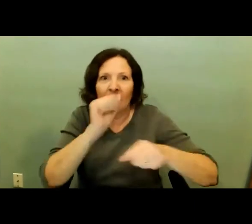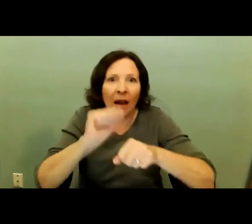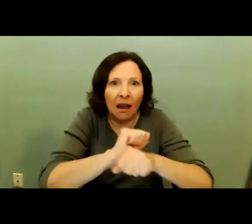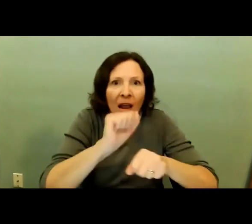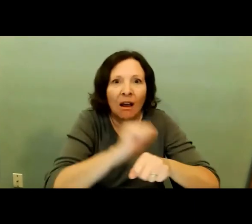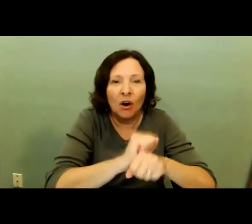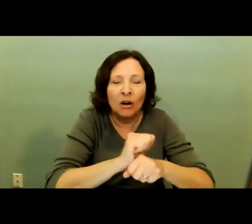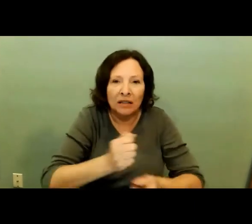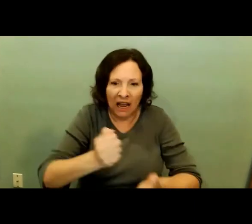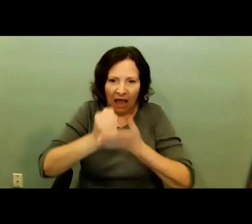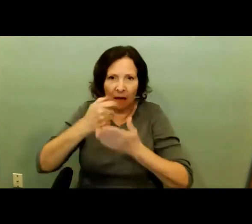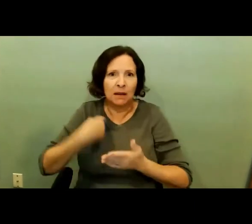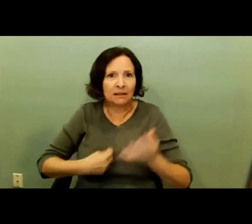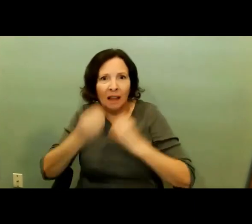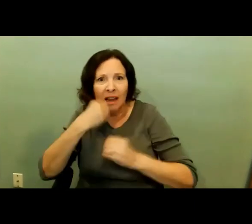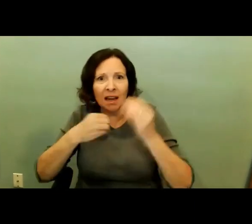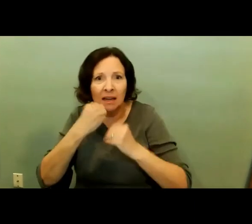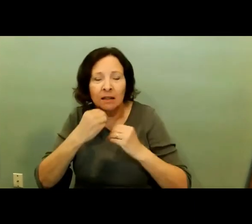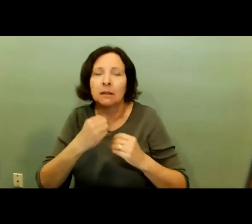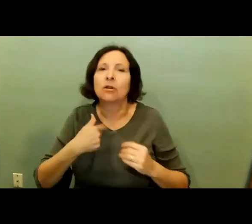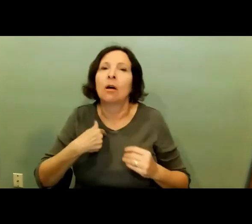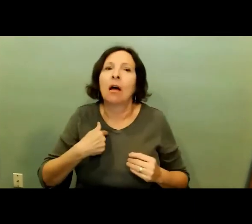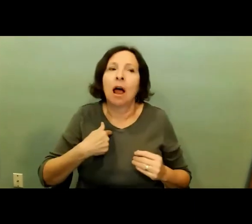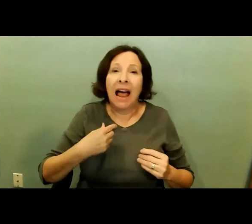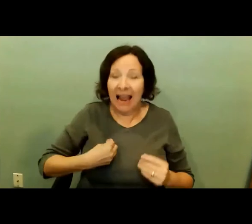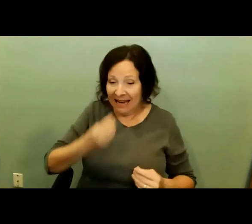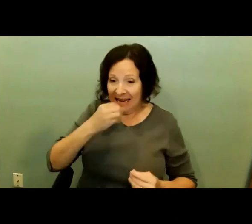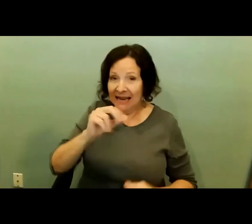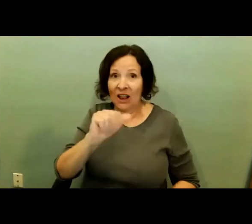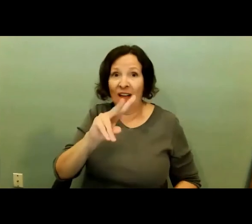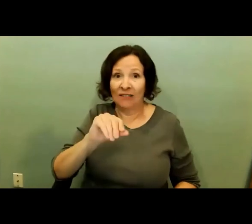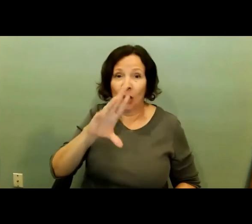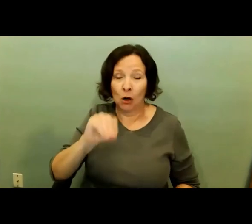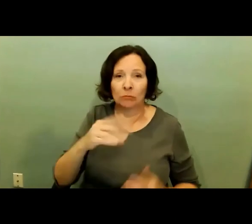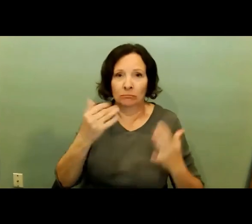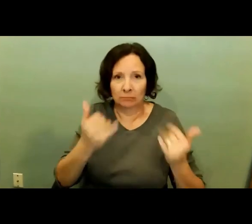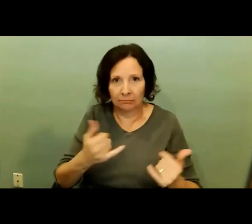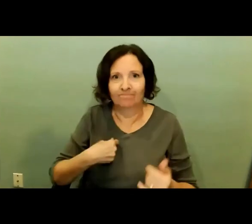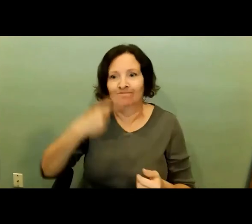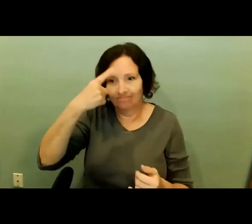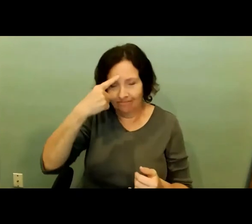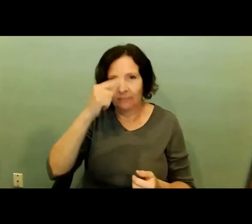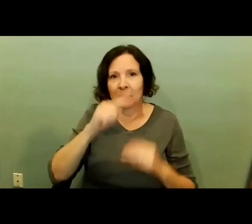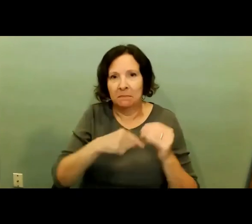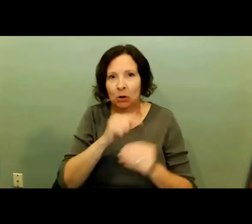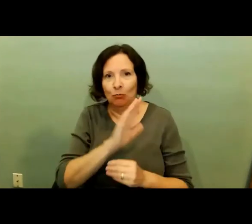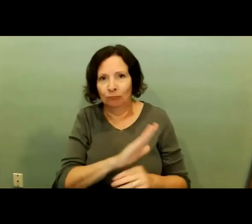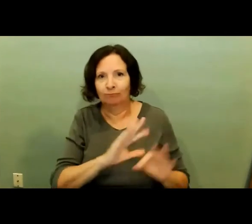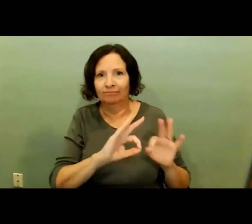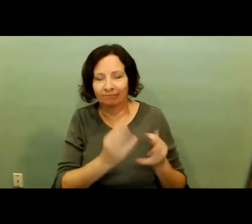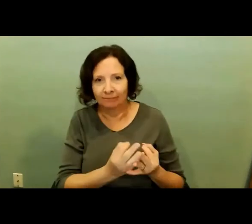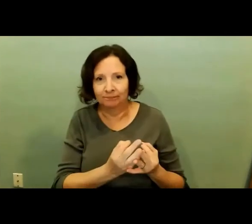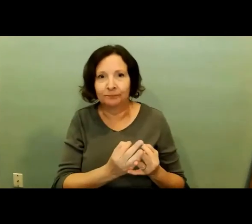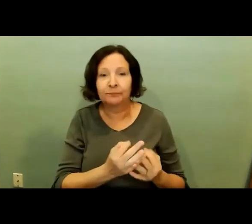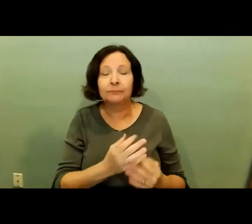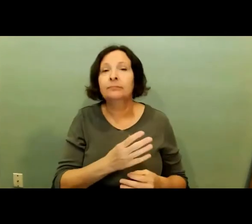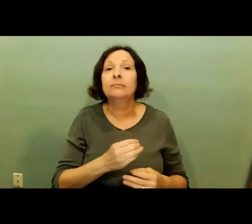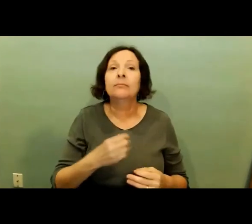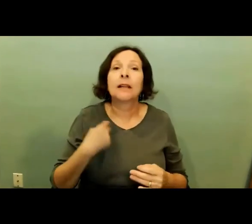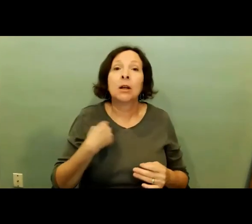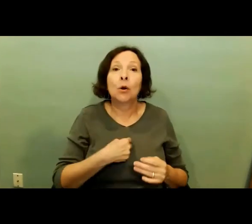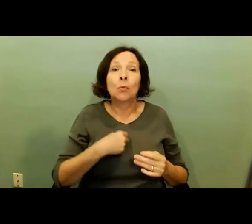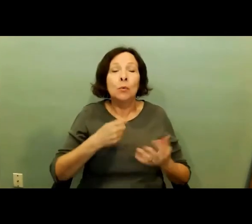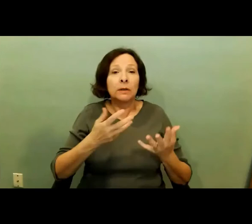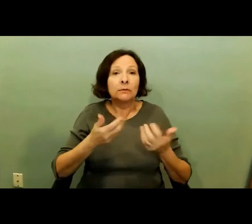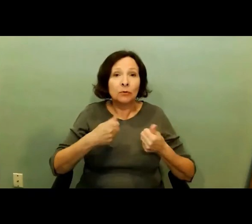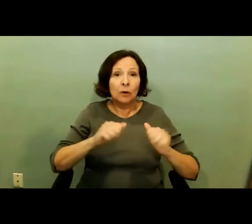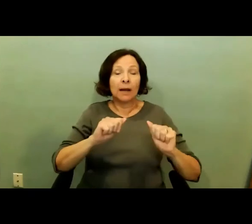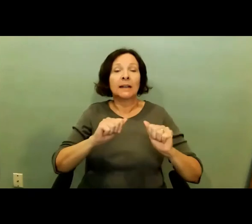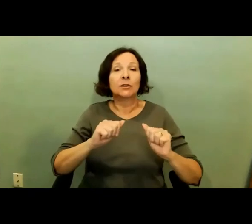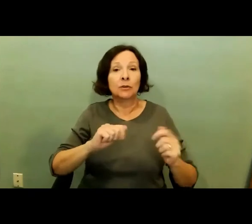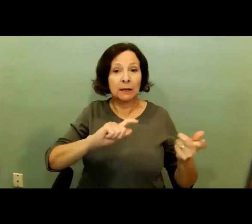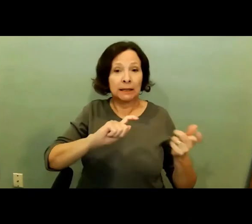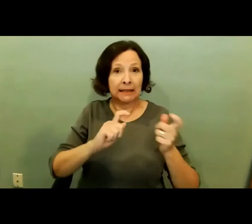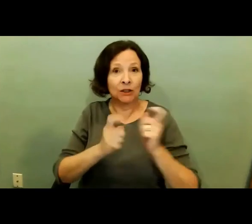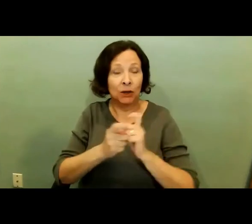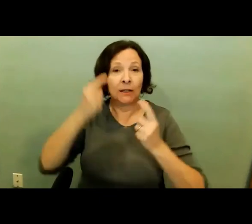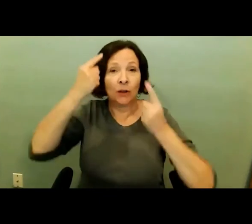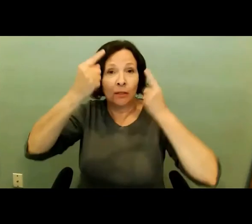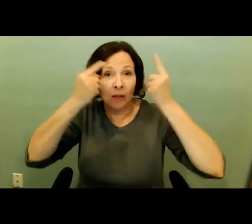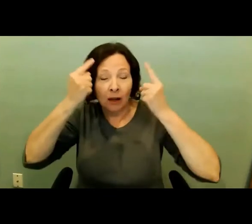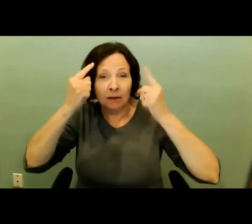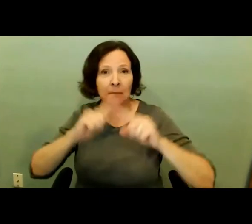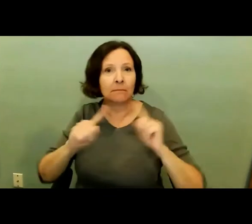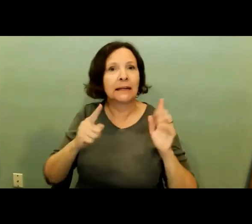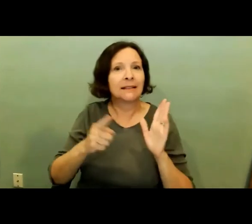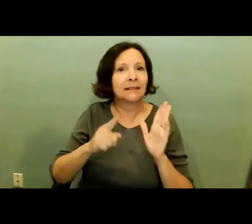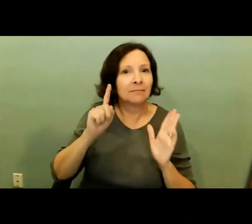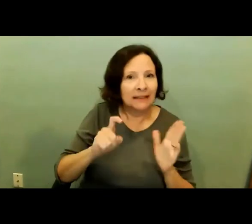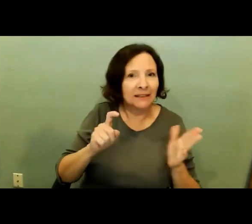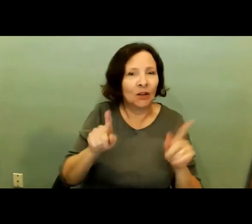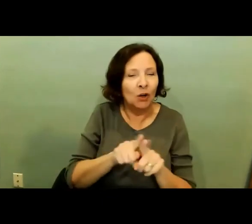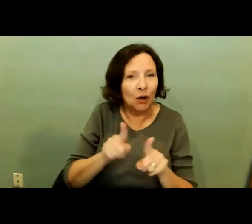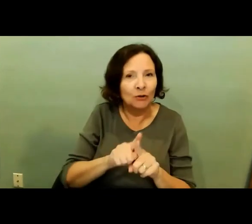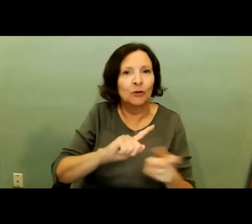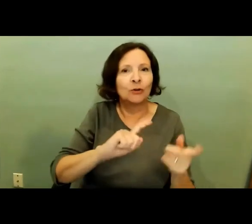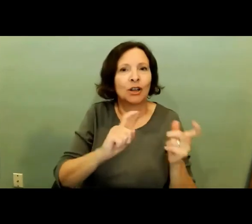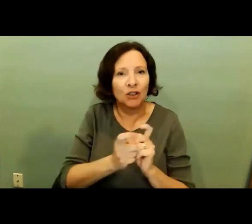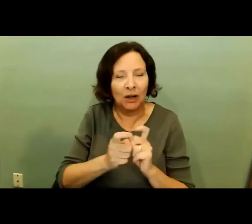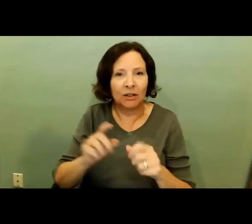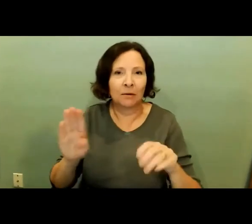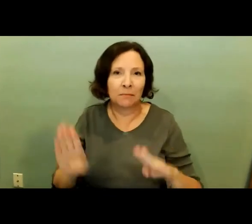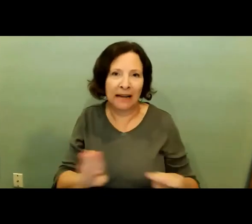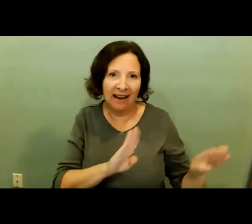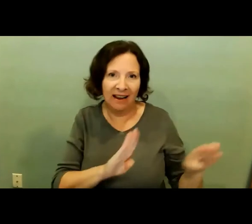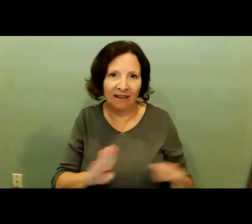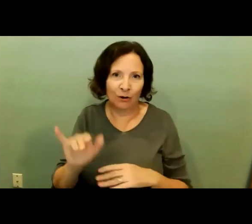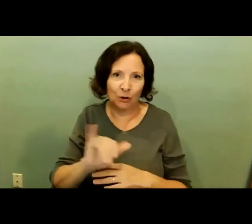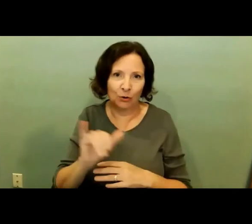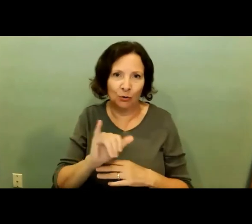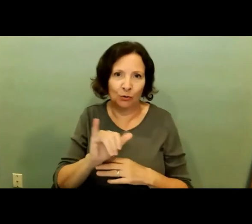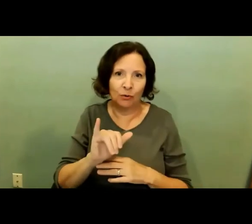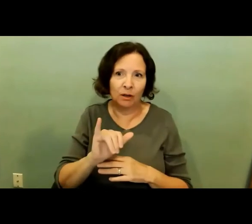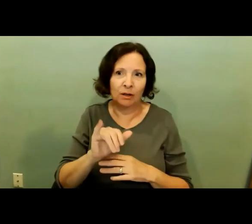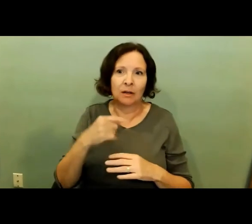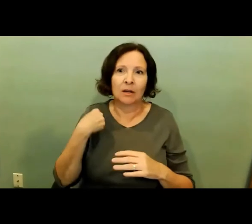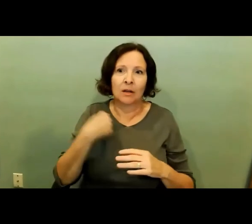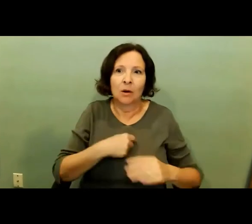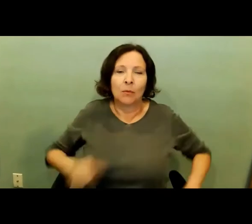Retraining is important but it doesn't always lead to changing behavior, and becoming